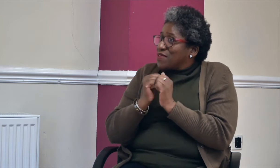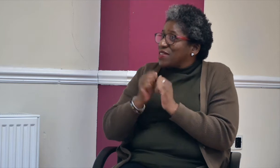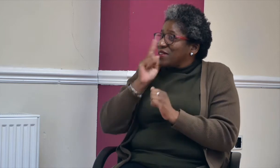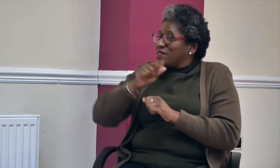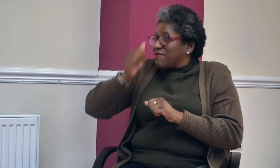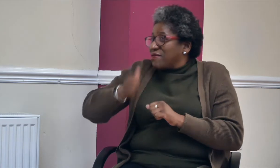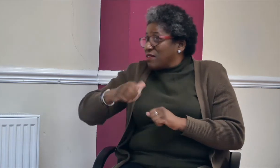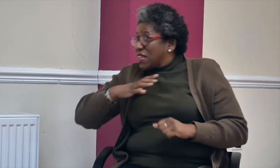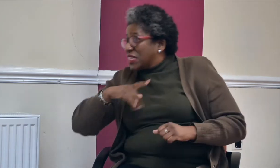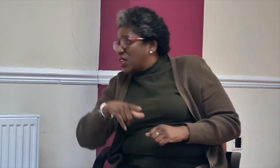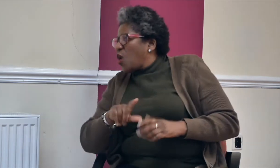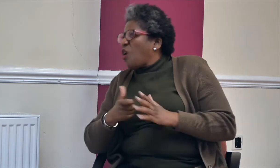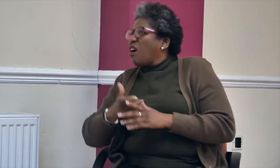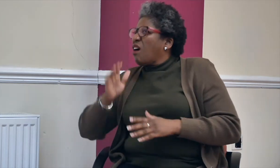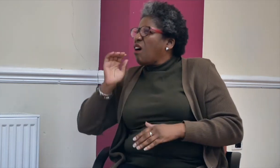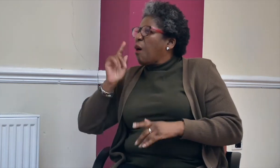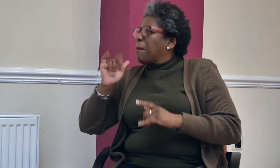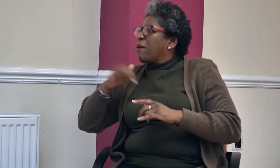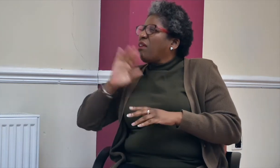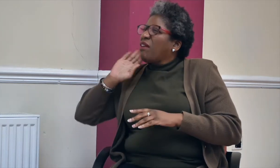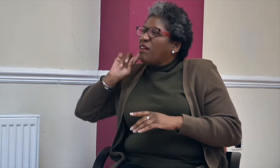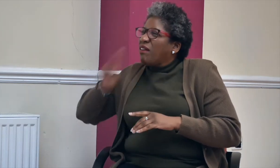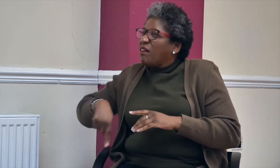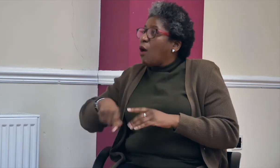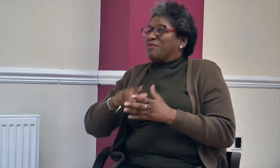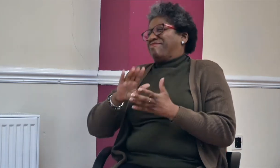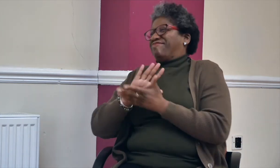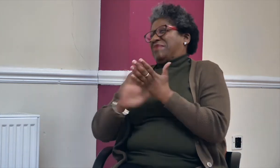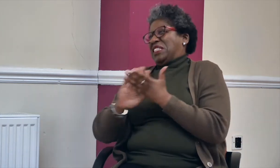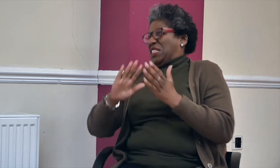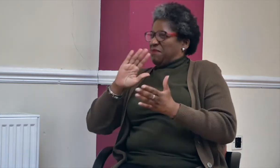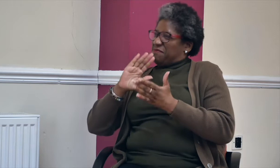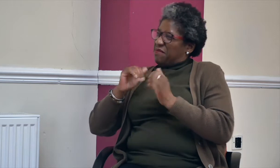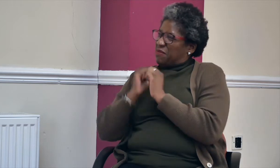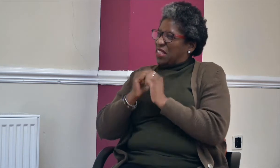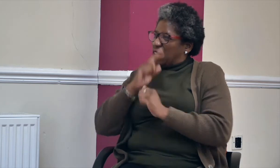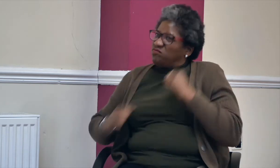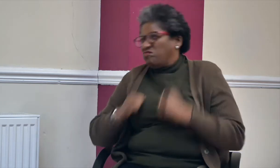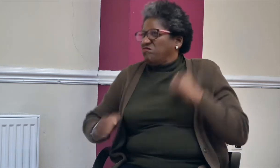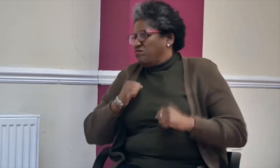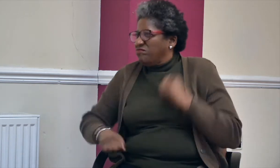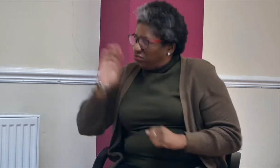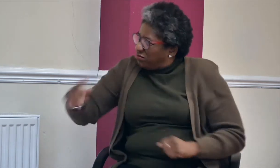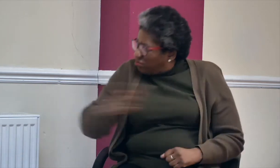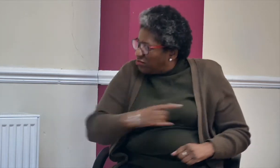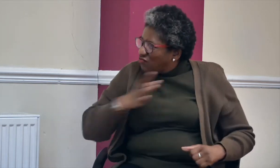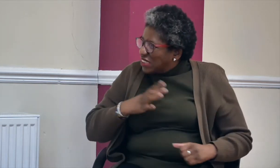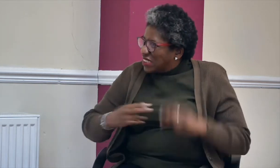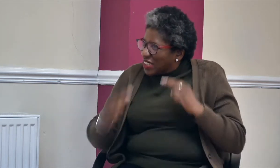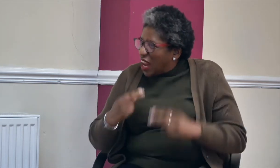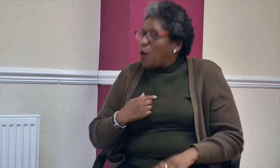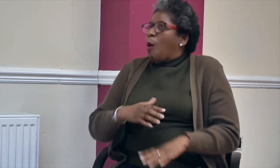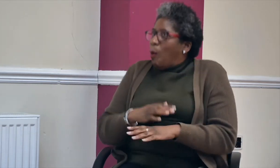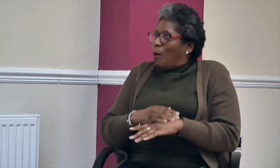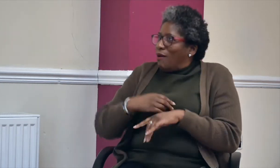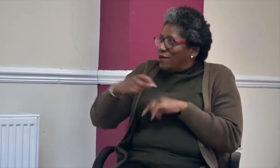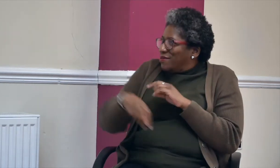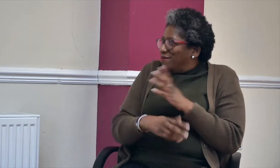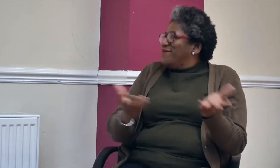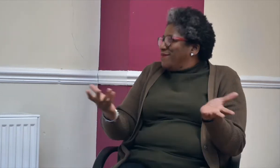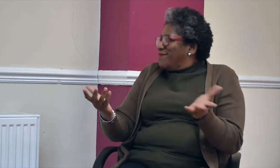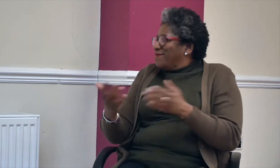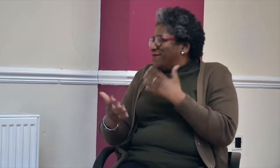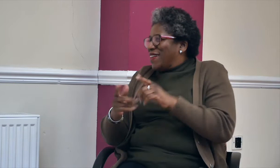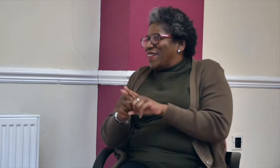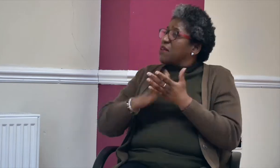My brother and sister would also run and fetch me if I missed the cue.